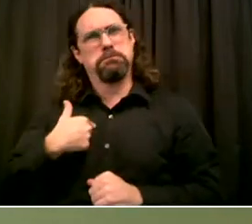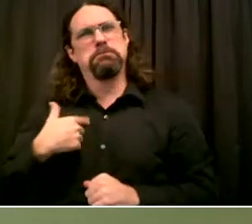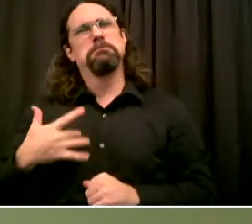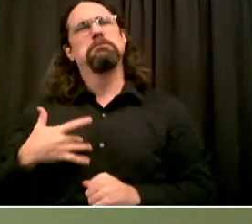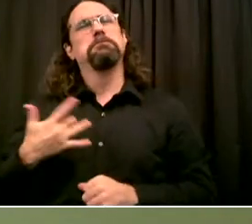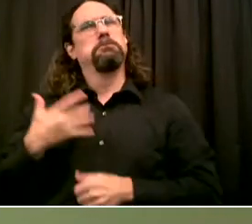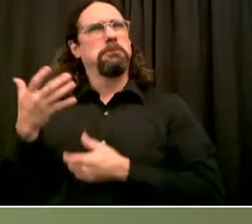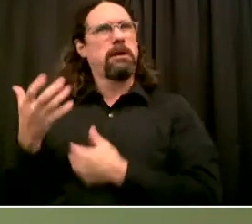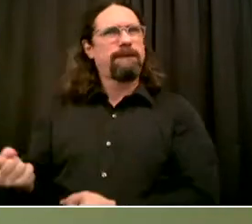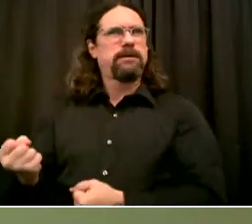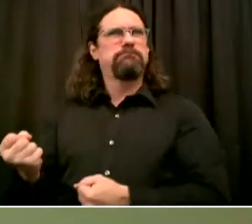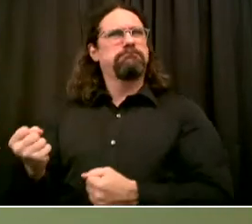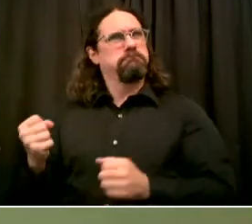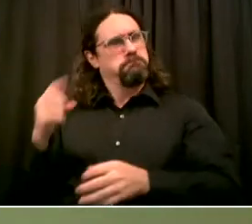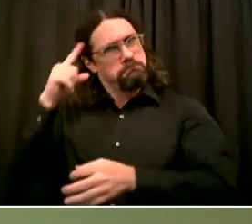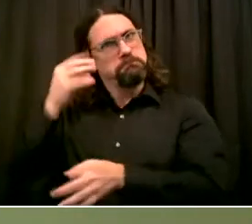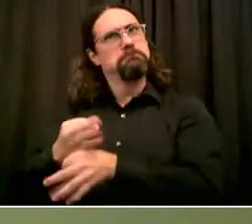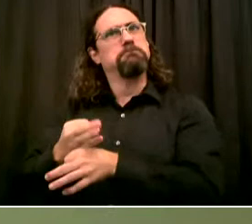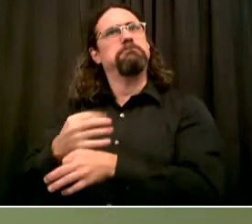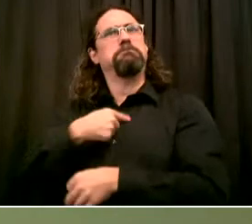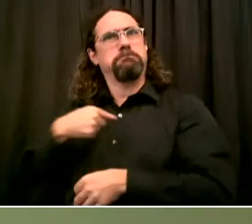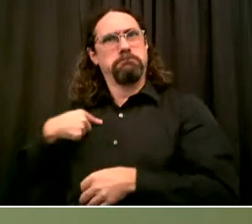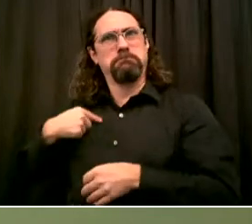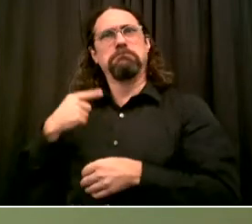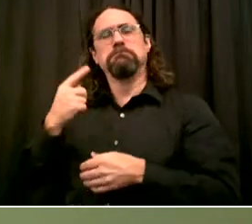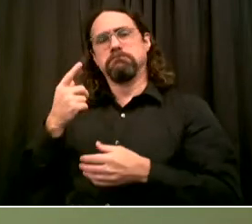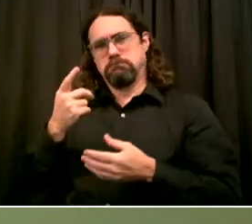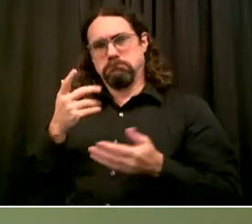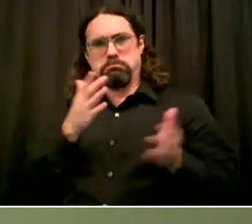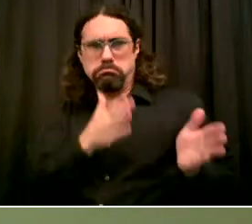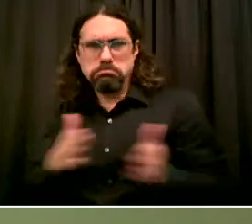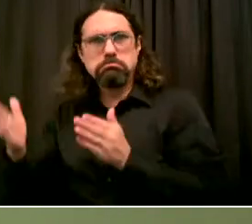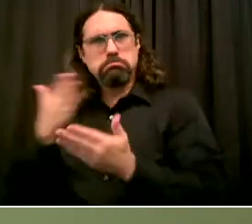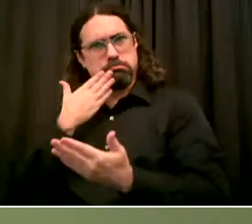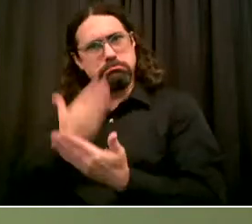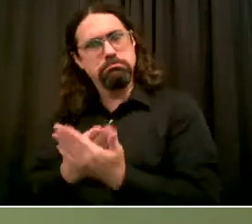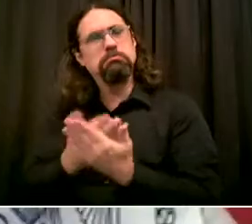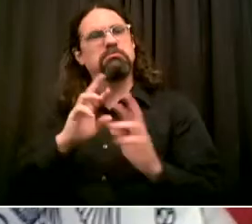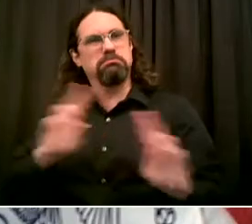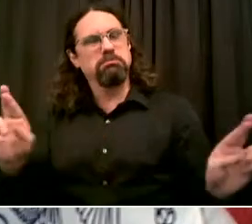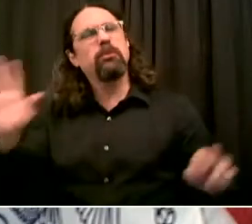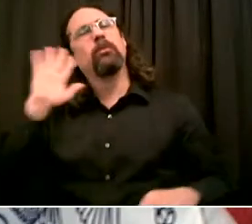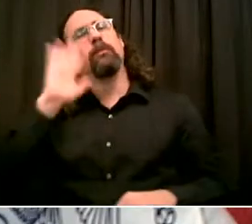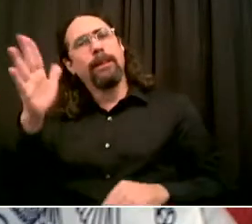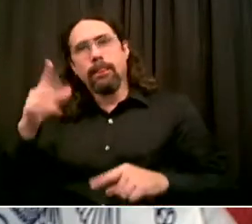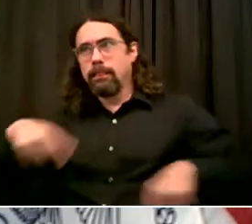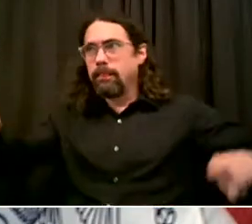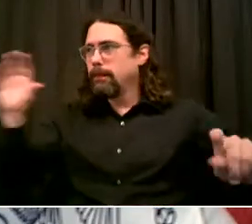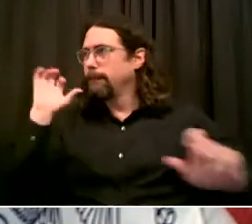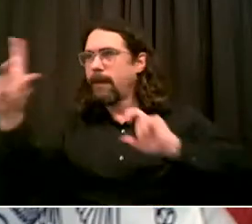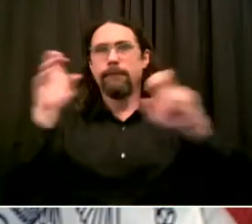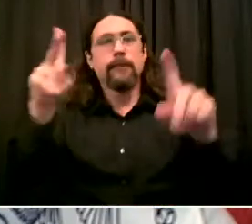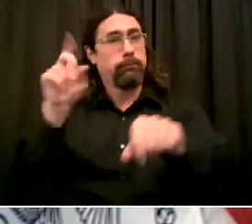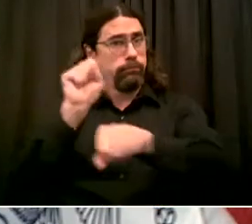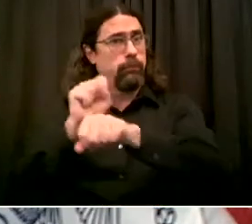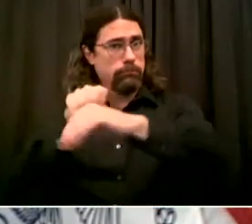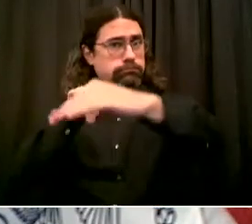THAT WITH THE NEED FOR PEOPLE TO FEEL A RETURN IN SOME WWY AY ATO THE ACTIVITIES THAT ARE